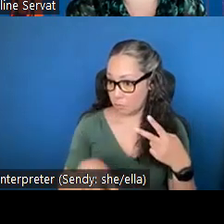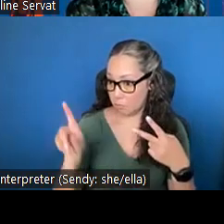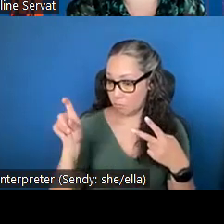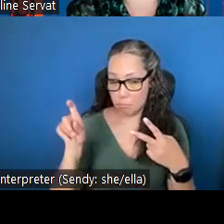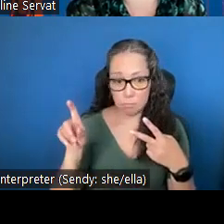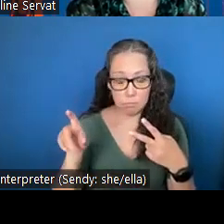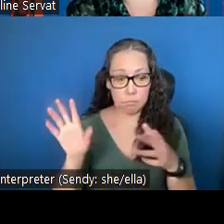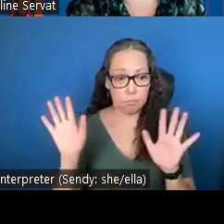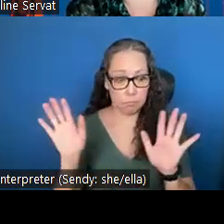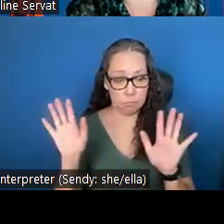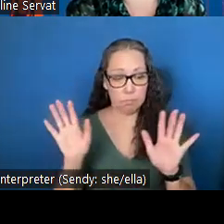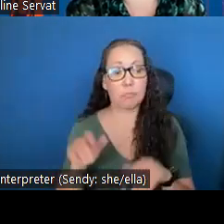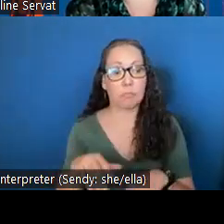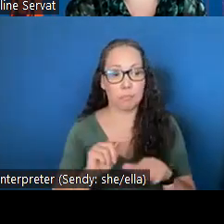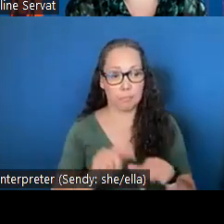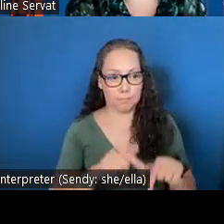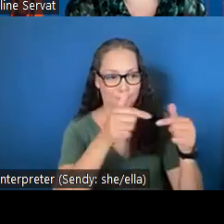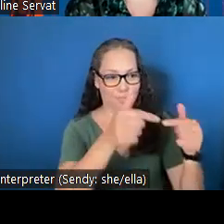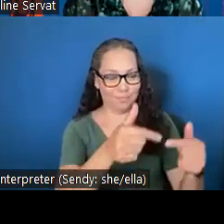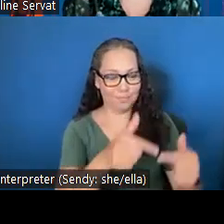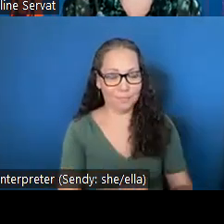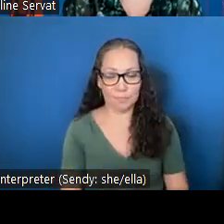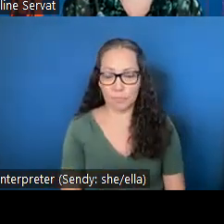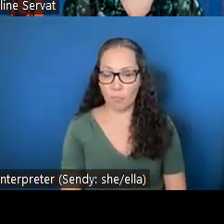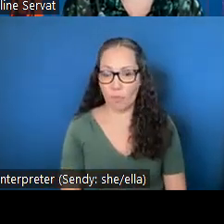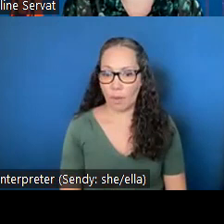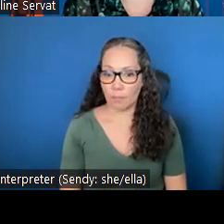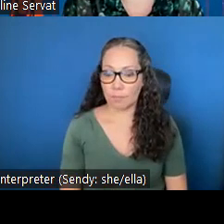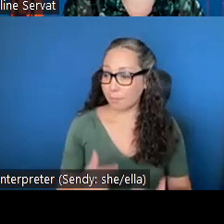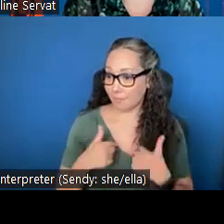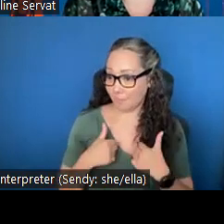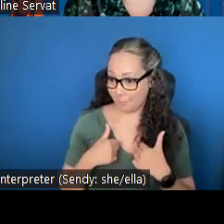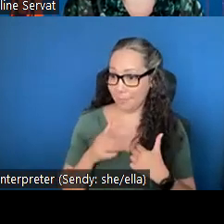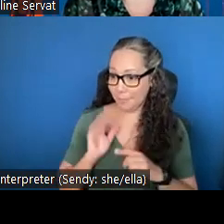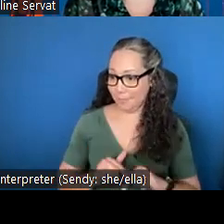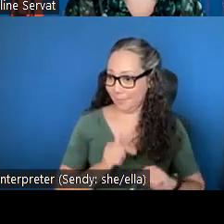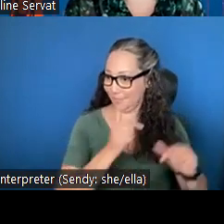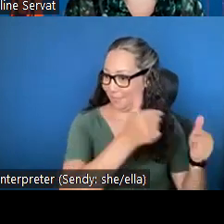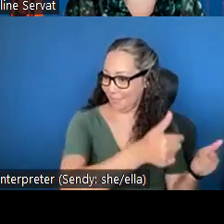okay back to manette well I was going to hand it to Mark um for closing remarks here